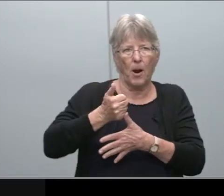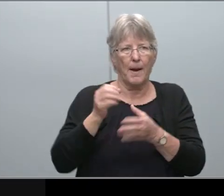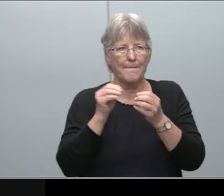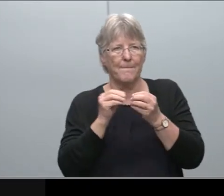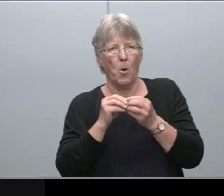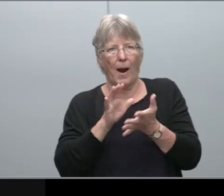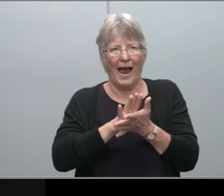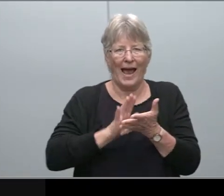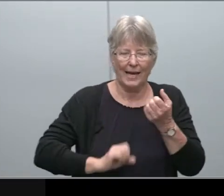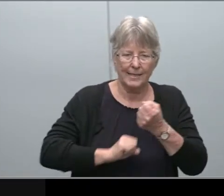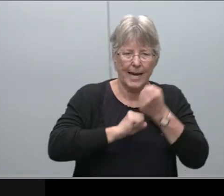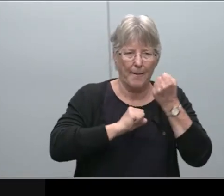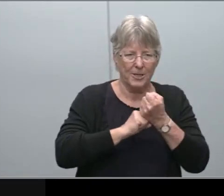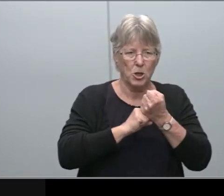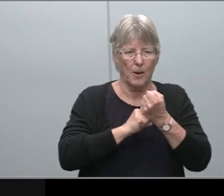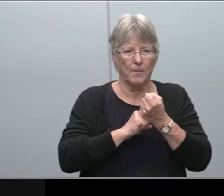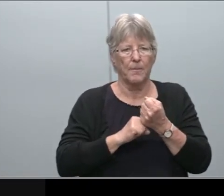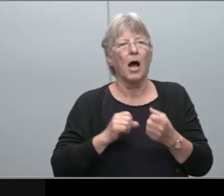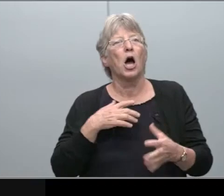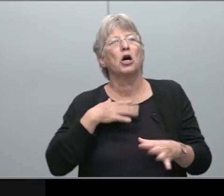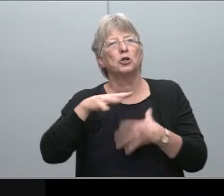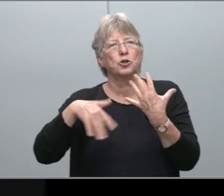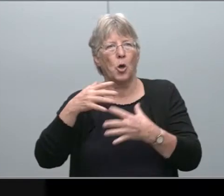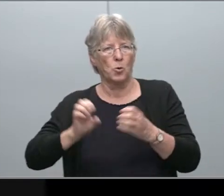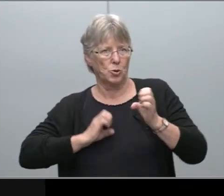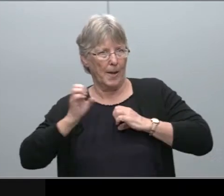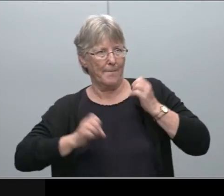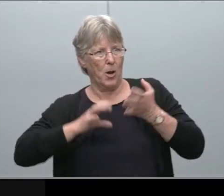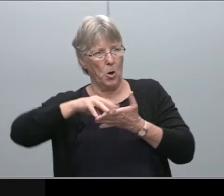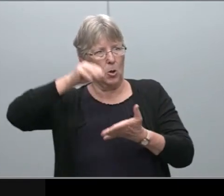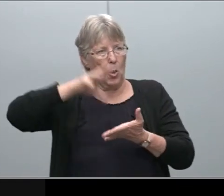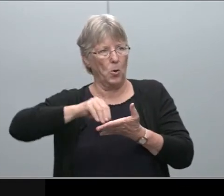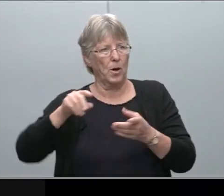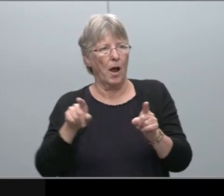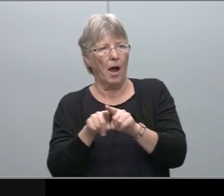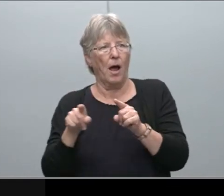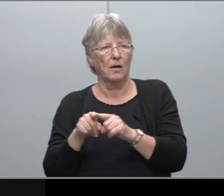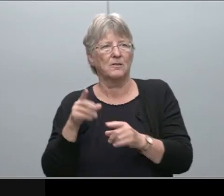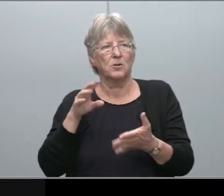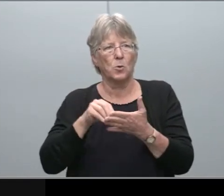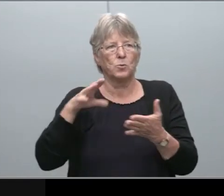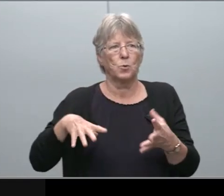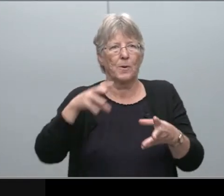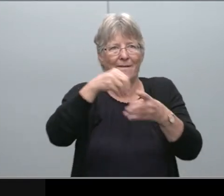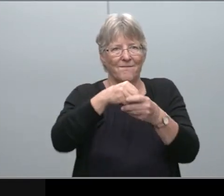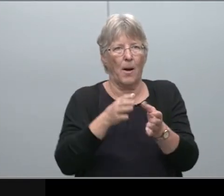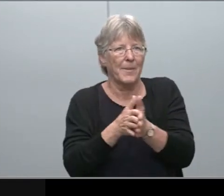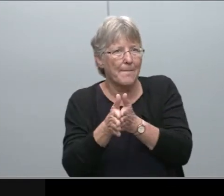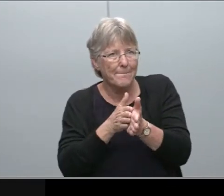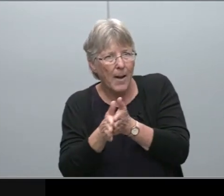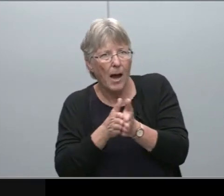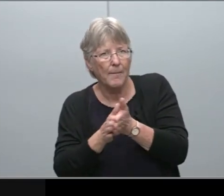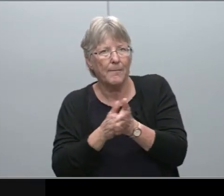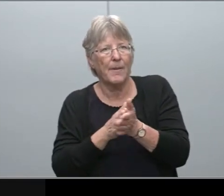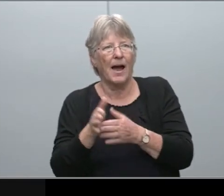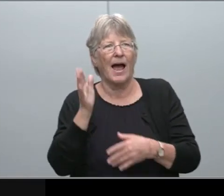You, the CAC, being one of them. All of this input that is generated will come together